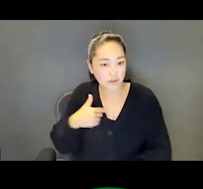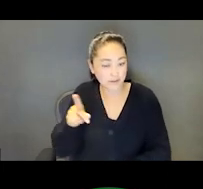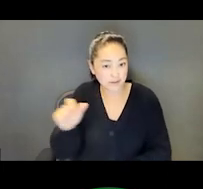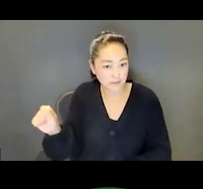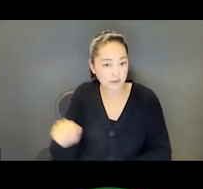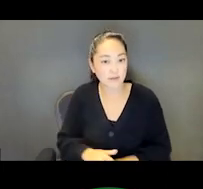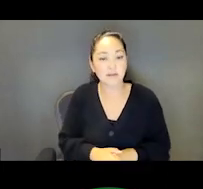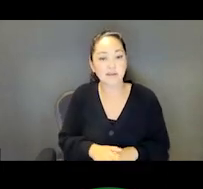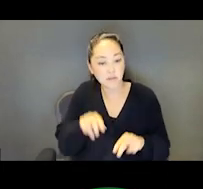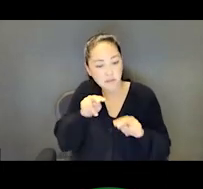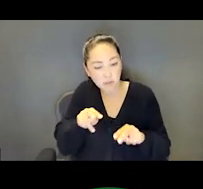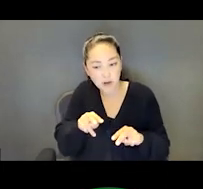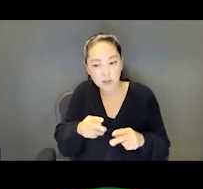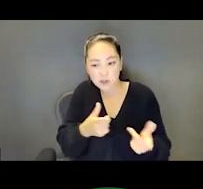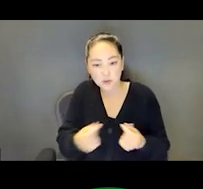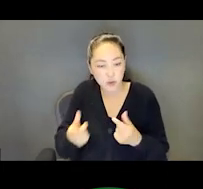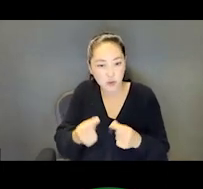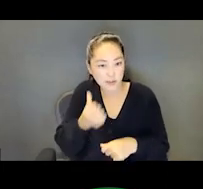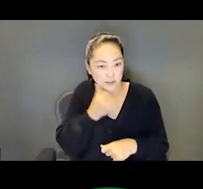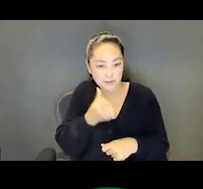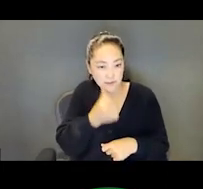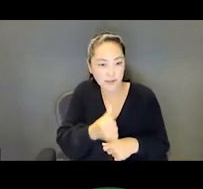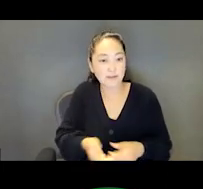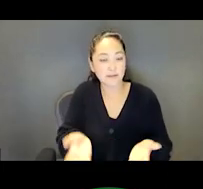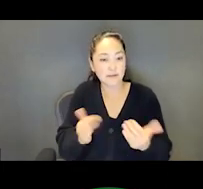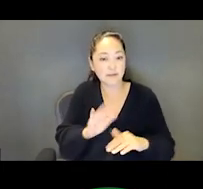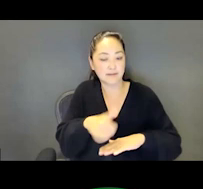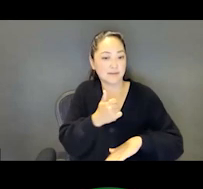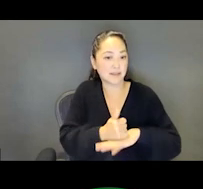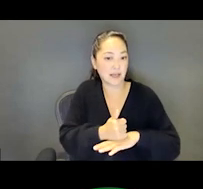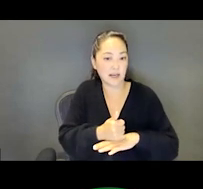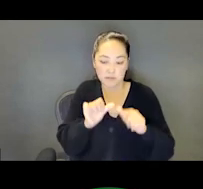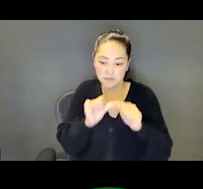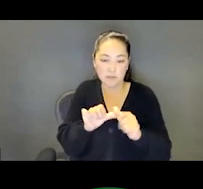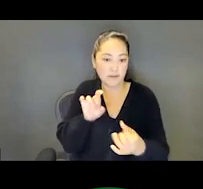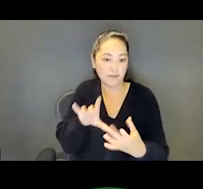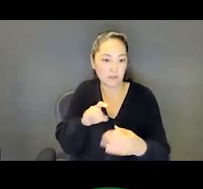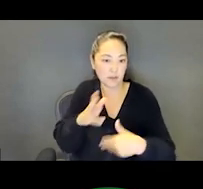And standardized the customer experience when one part to another is very important. And